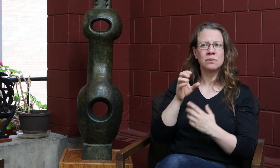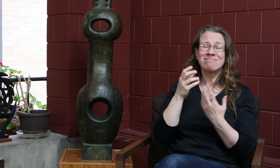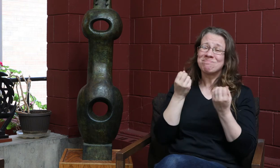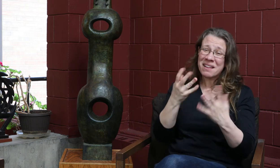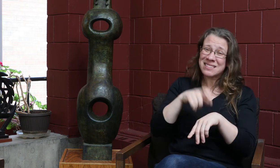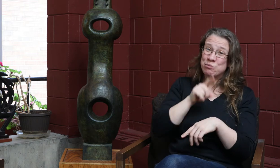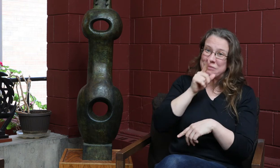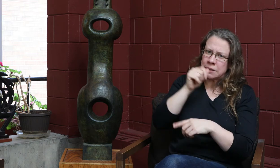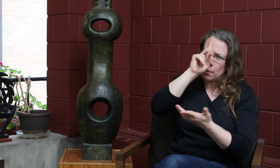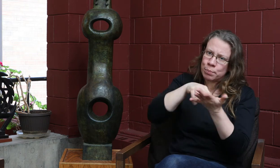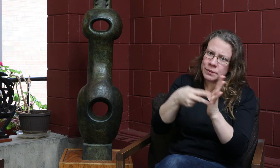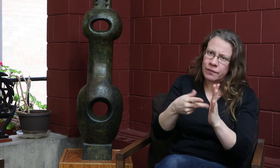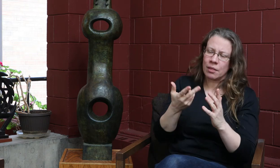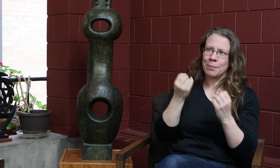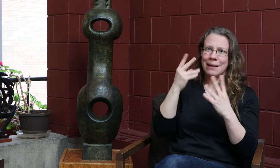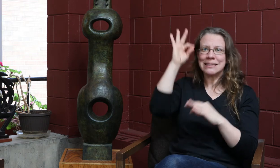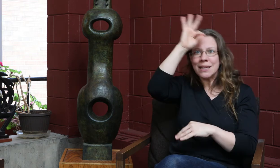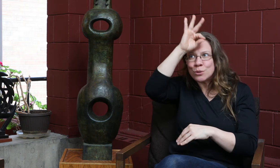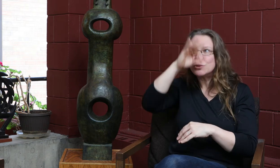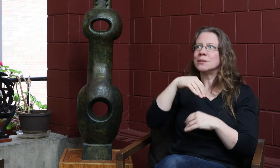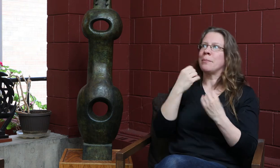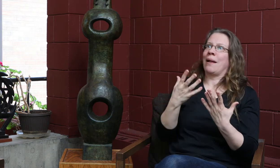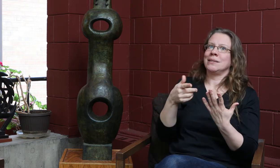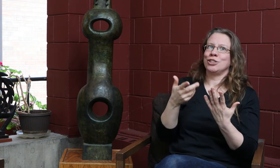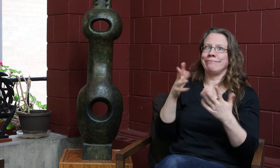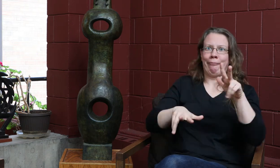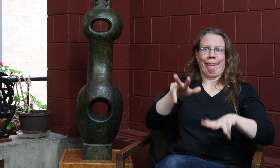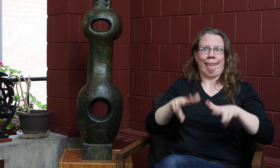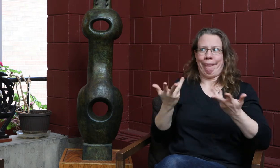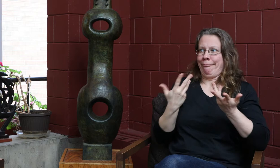Most of the time, it isn’t intentional. It’s a lot of ignorance, awkwardness, or not having resources.